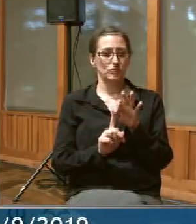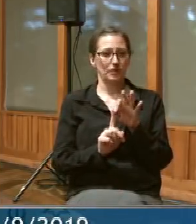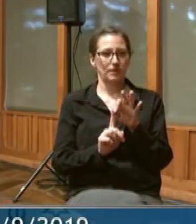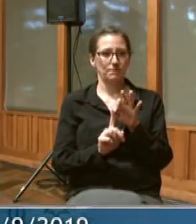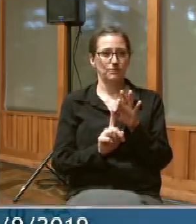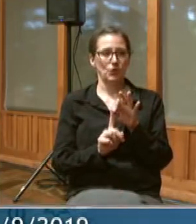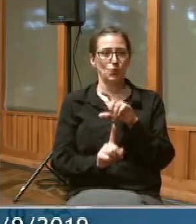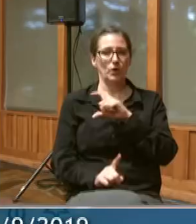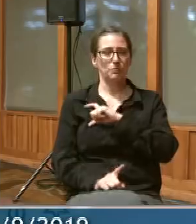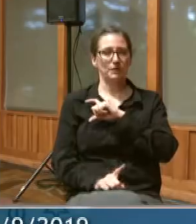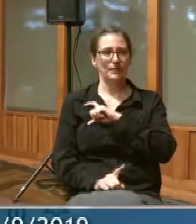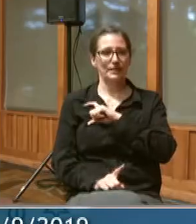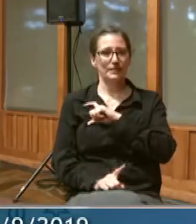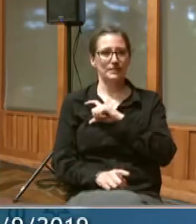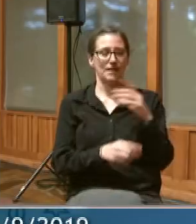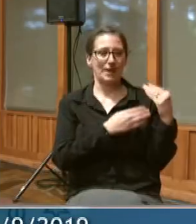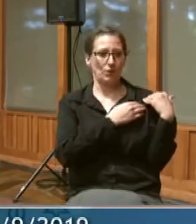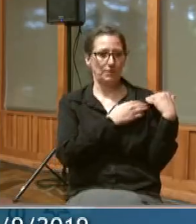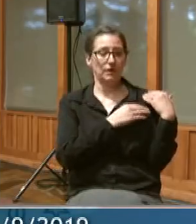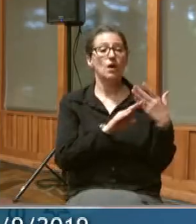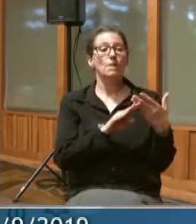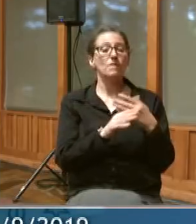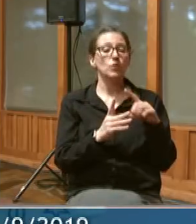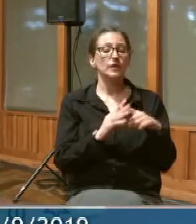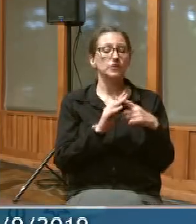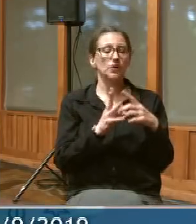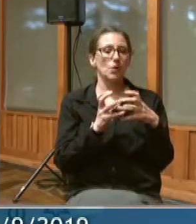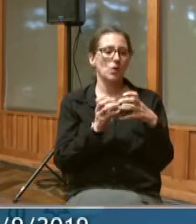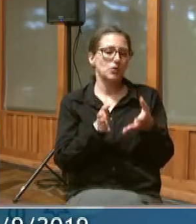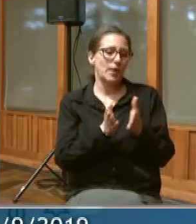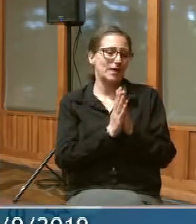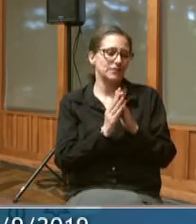I'M AN ACTIVIST, PARTICULARLY WITH POLICE ACCOUNTABILITY AND